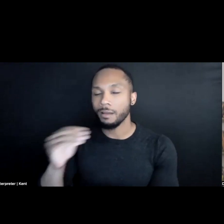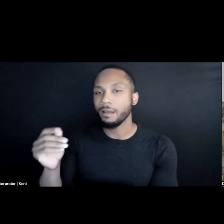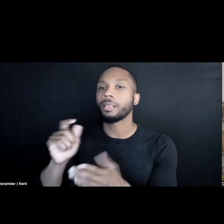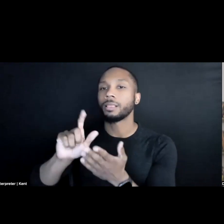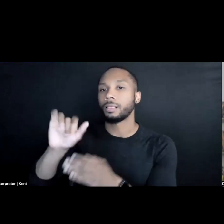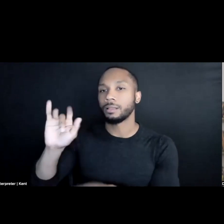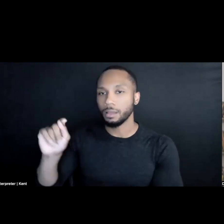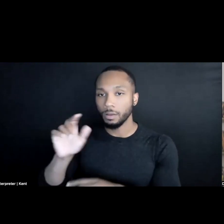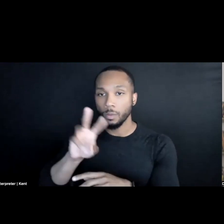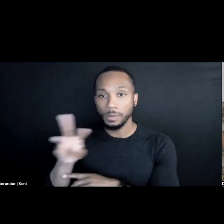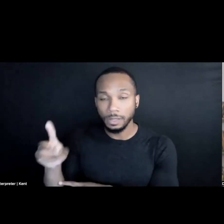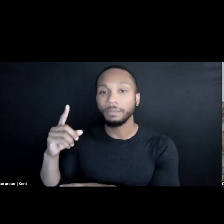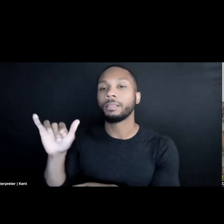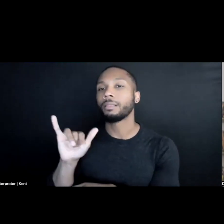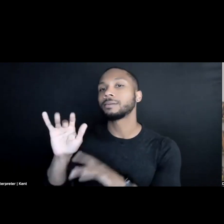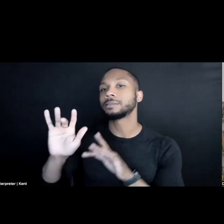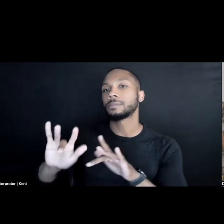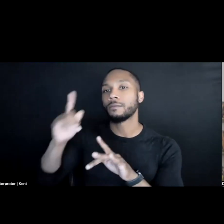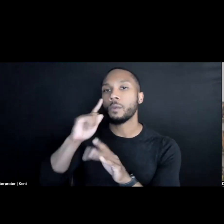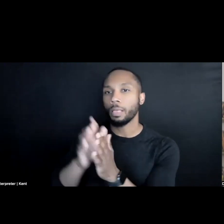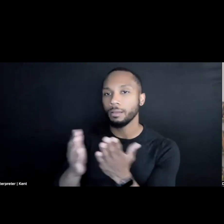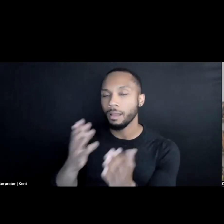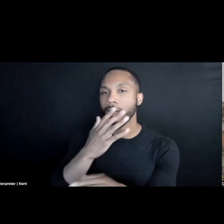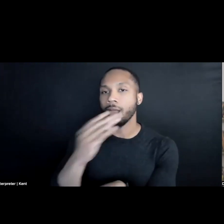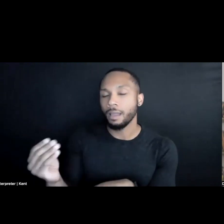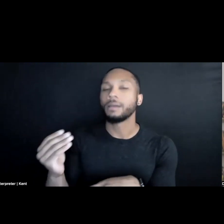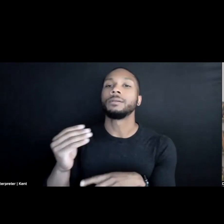Sympathy for the Libro and Digo.palabra.txt.